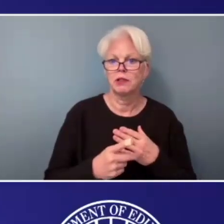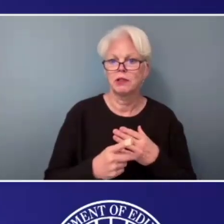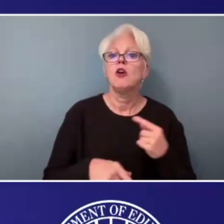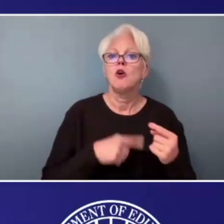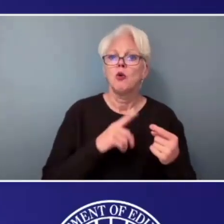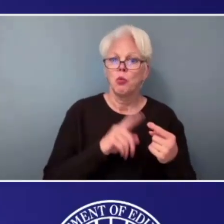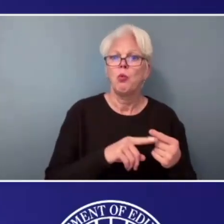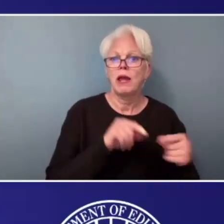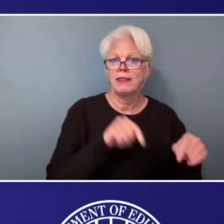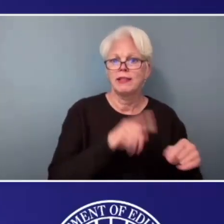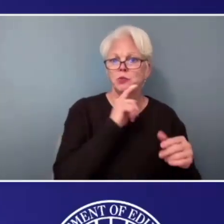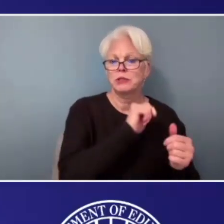stop talking now because that was